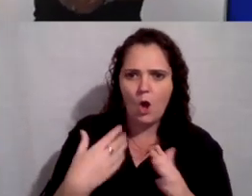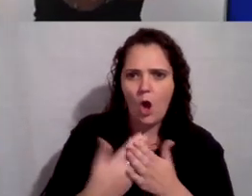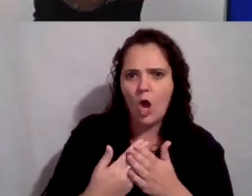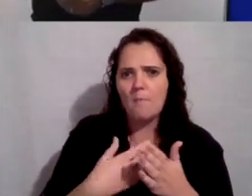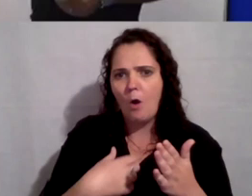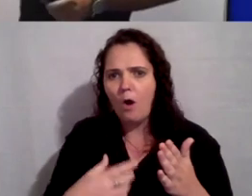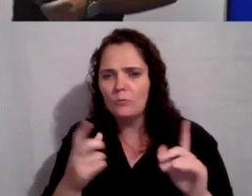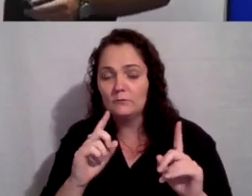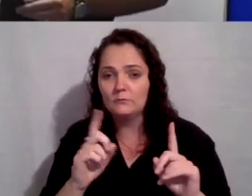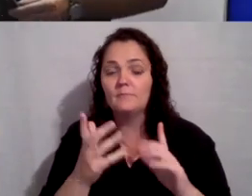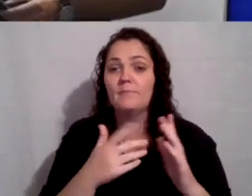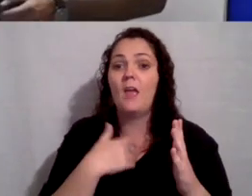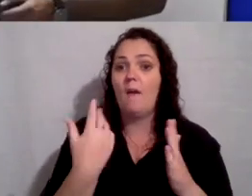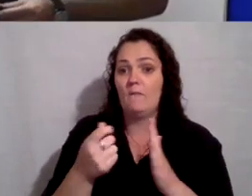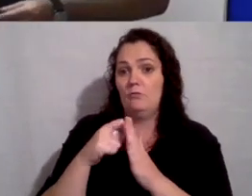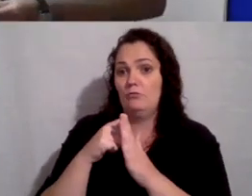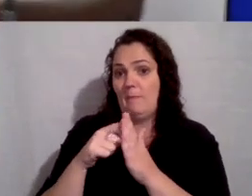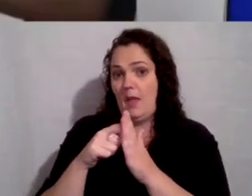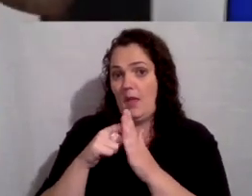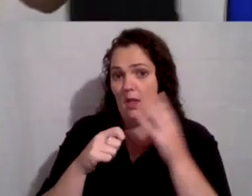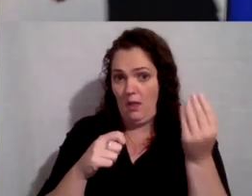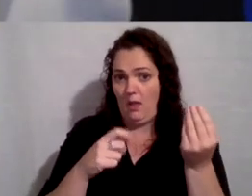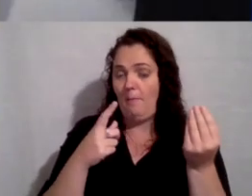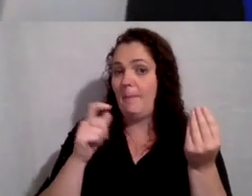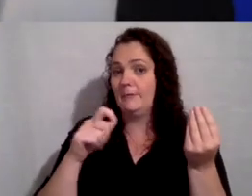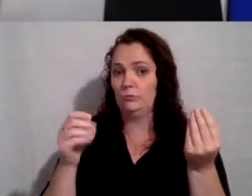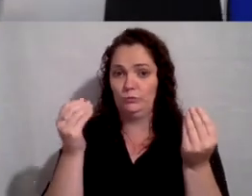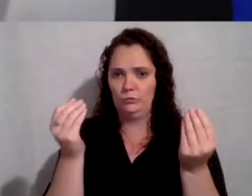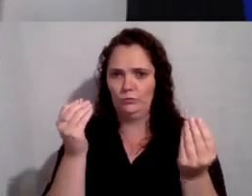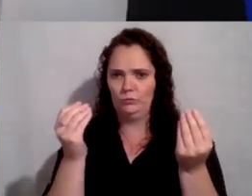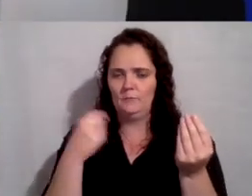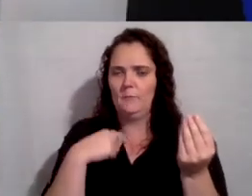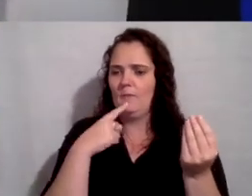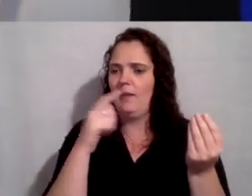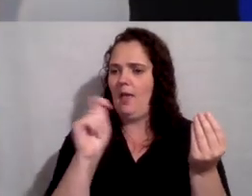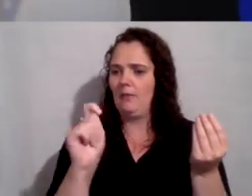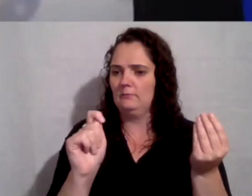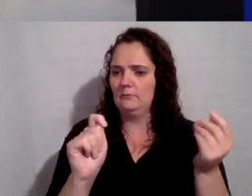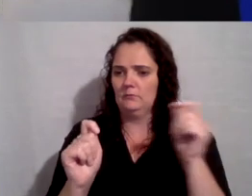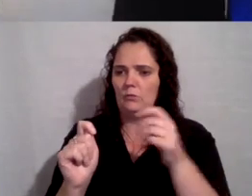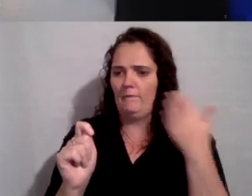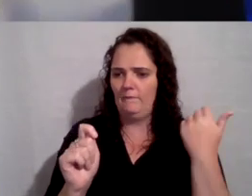I've got my material, my charcoal or pencil in the other hand, and now I'm going to be adding and subtracting, adding